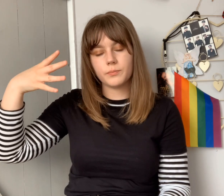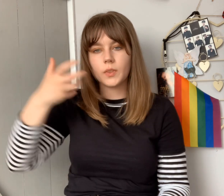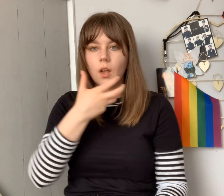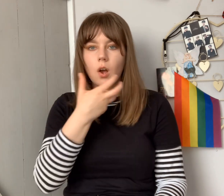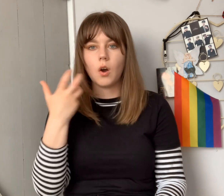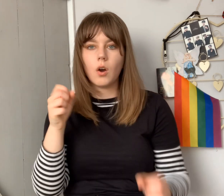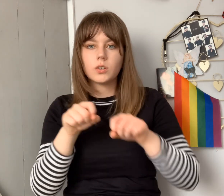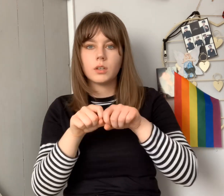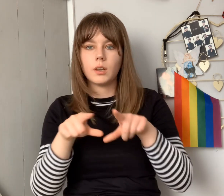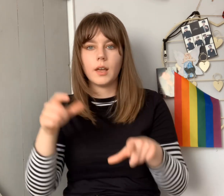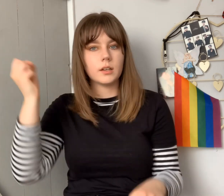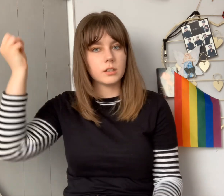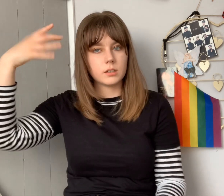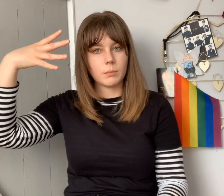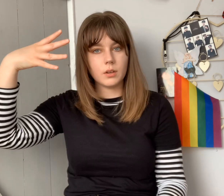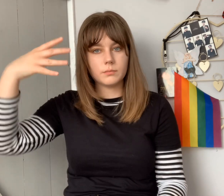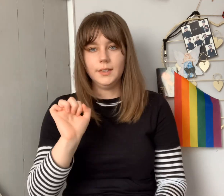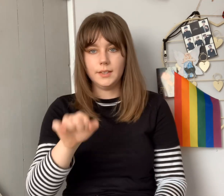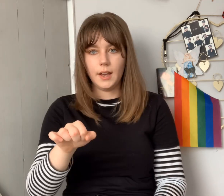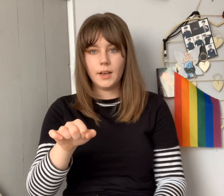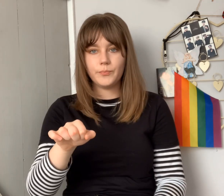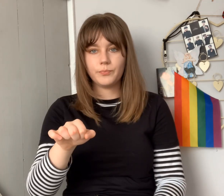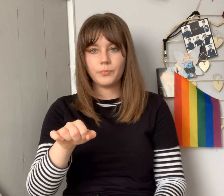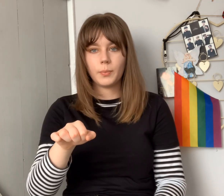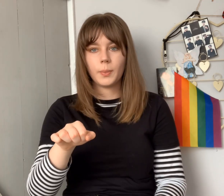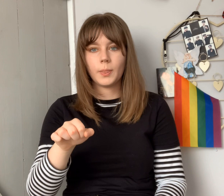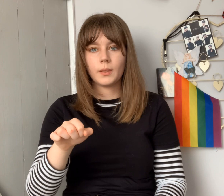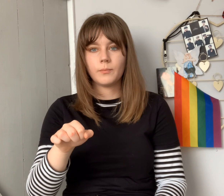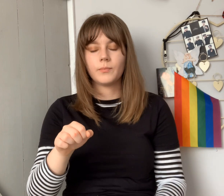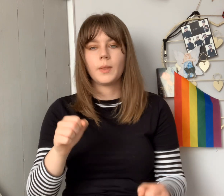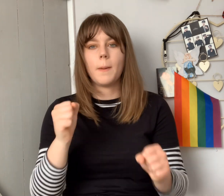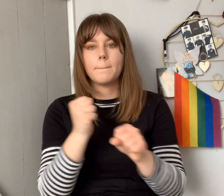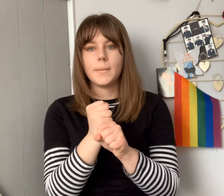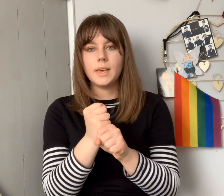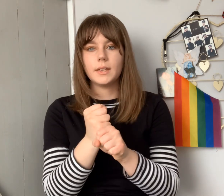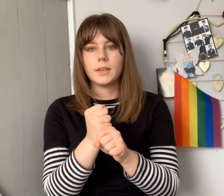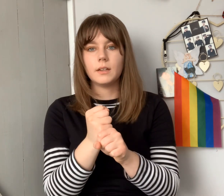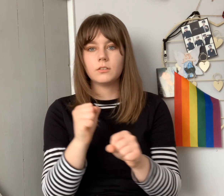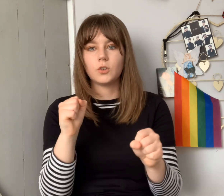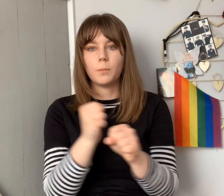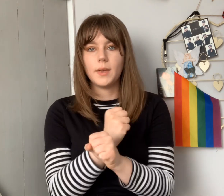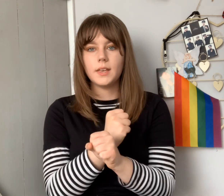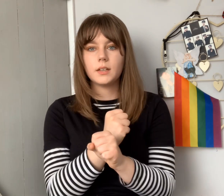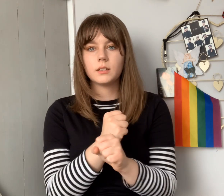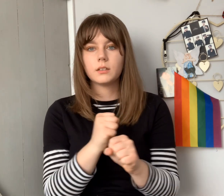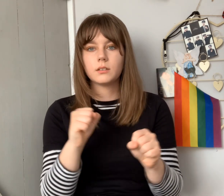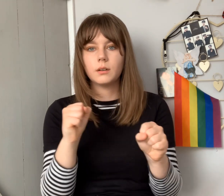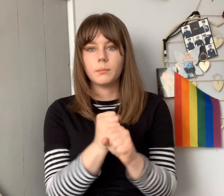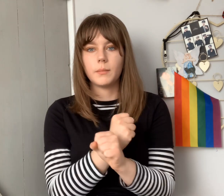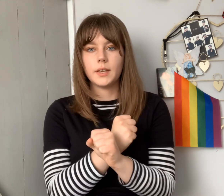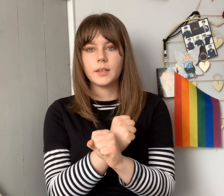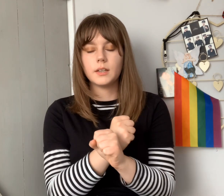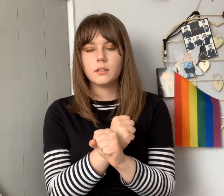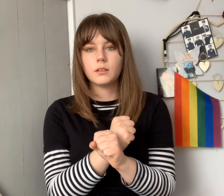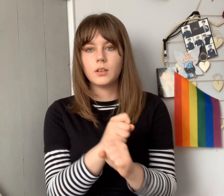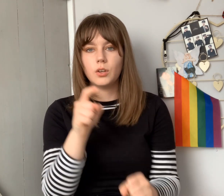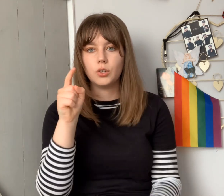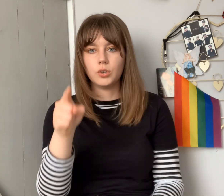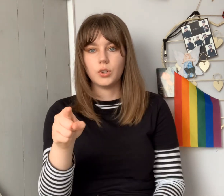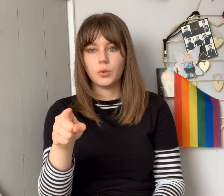"Summer" "Hot like summer" "Yeah, making..." make, making